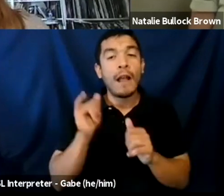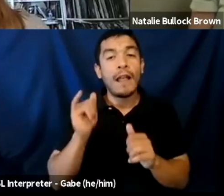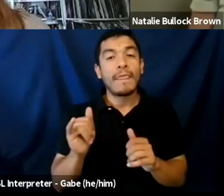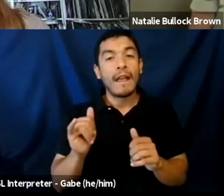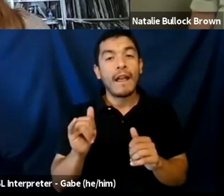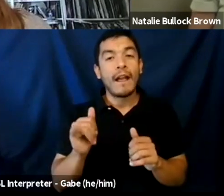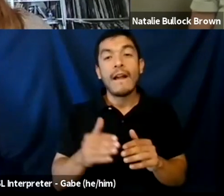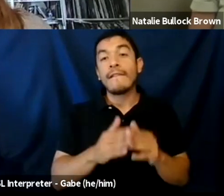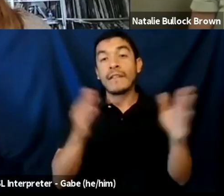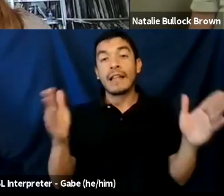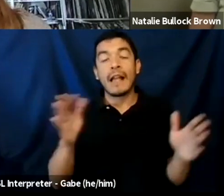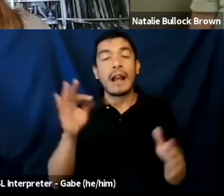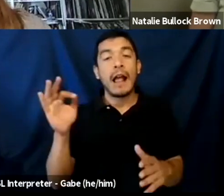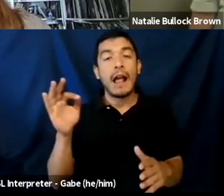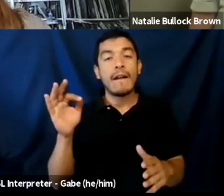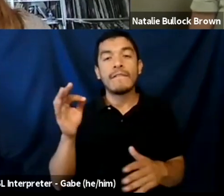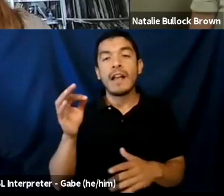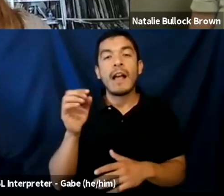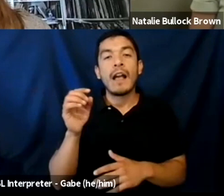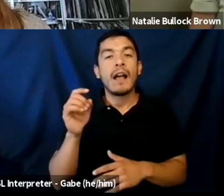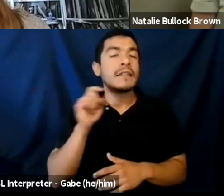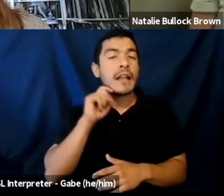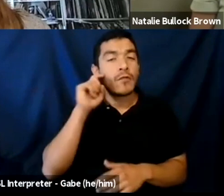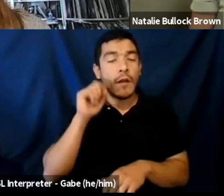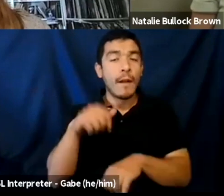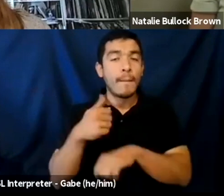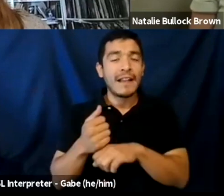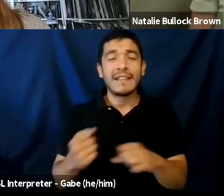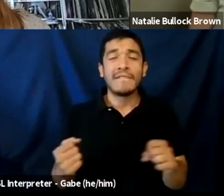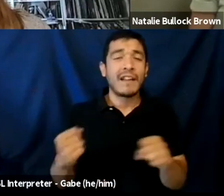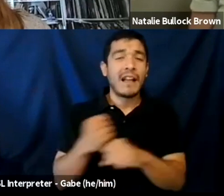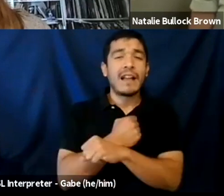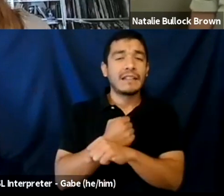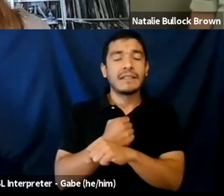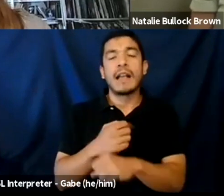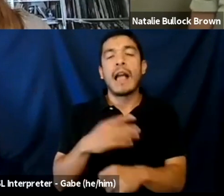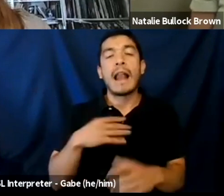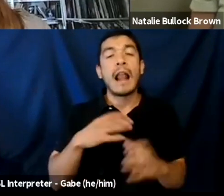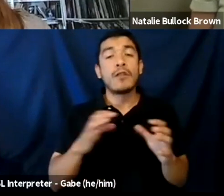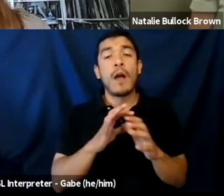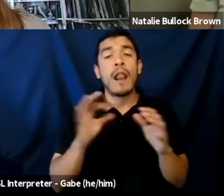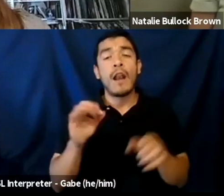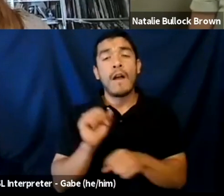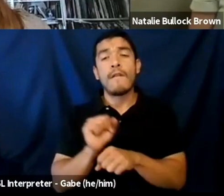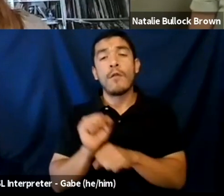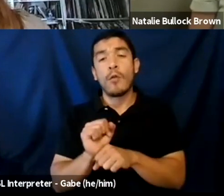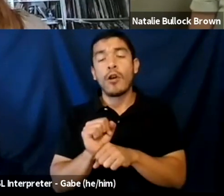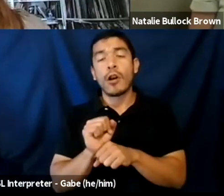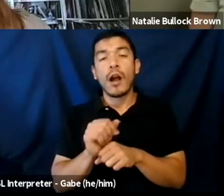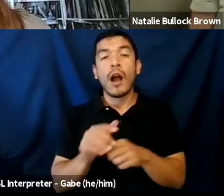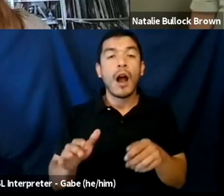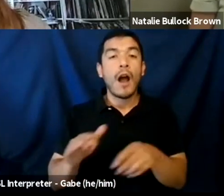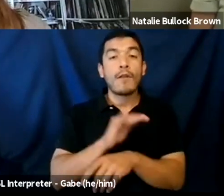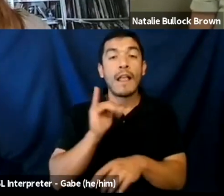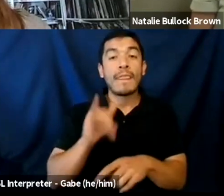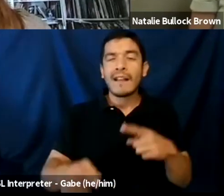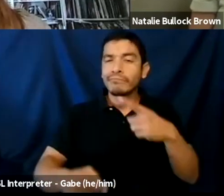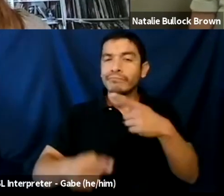And for me personally I do a lot of work covering topics of gender based violence with the intersection of religion. So, I'm Muslim.